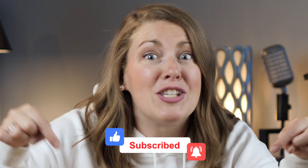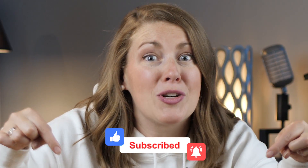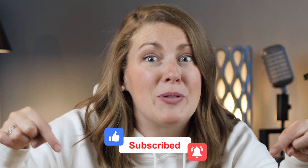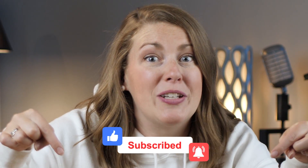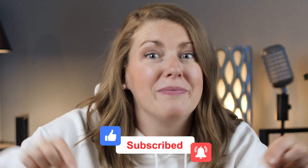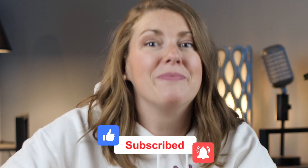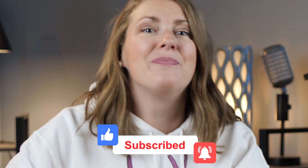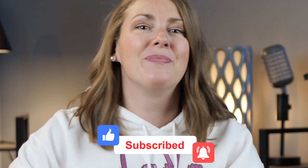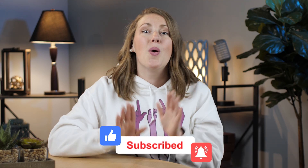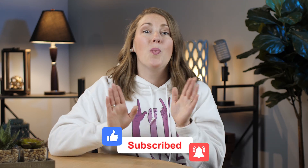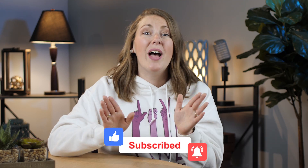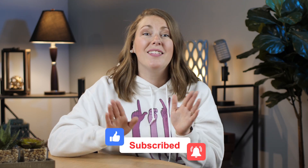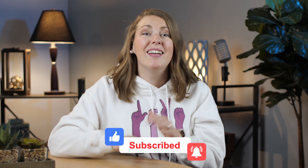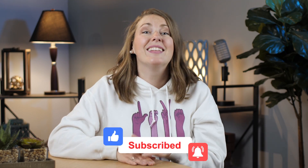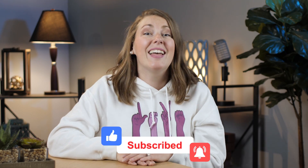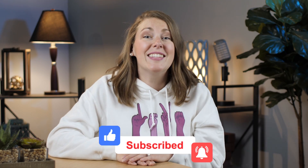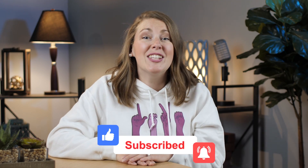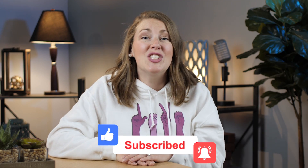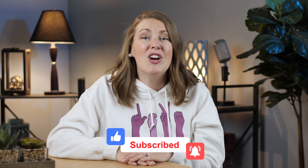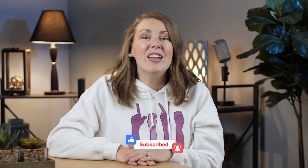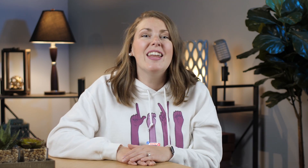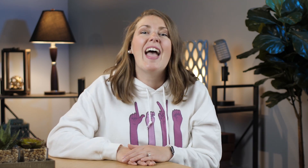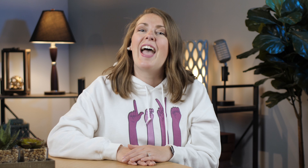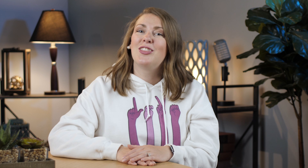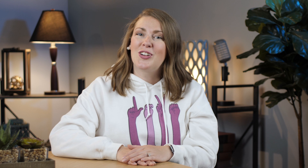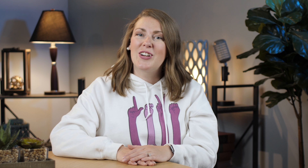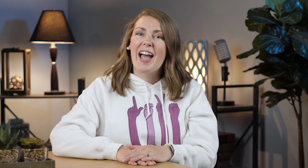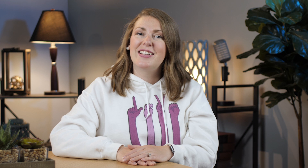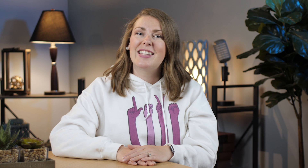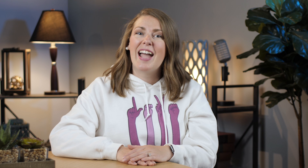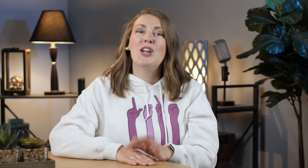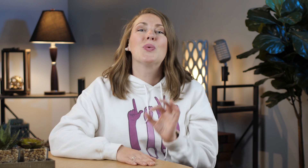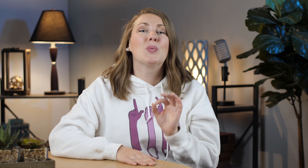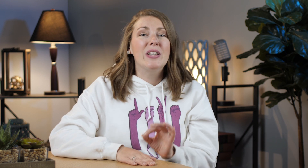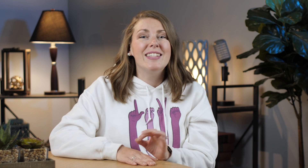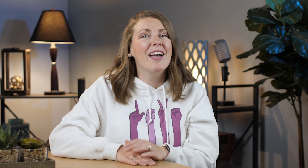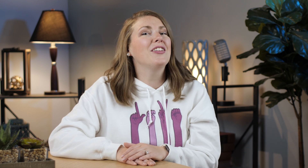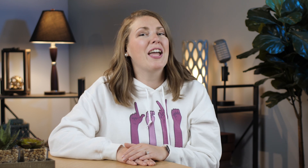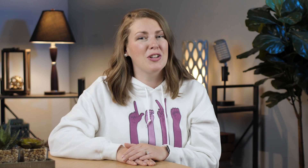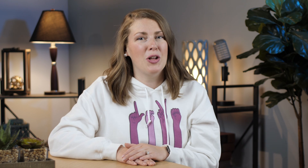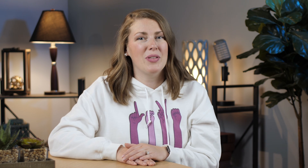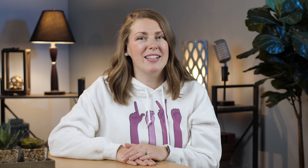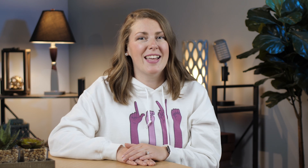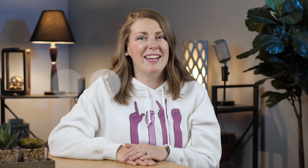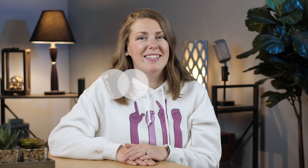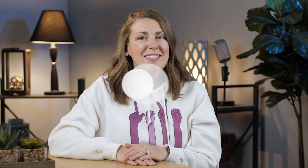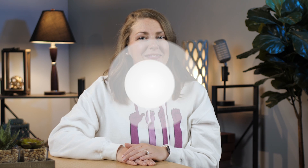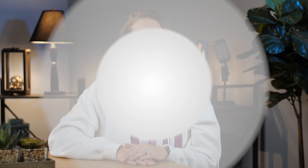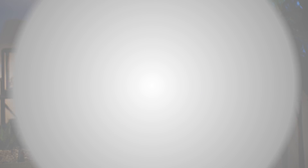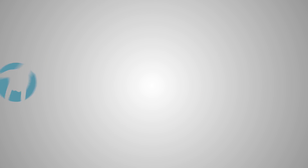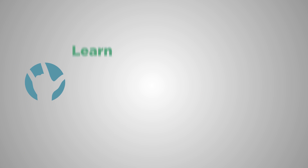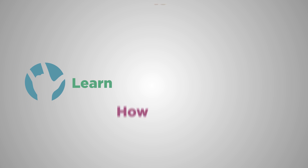description. Well let's get started and learn how to sign retail and clothing signs.